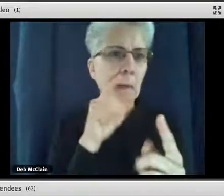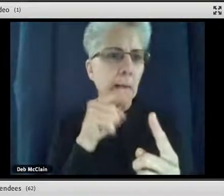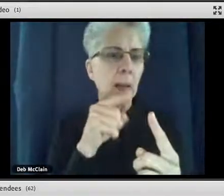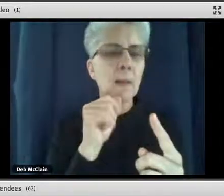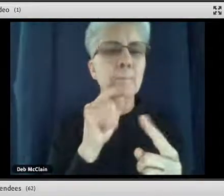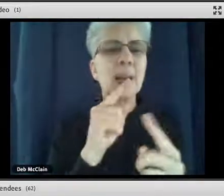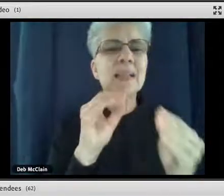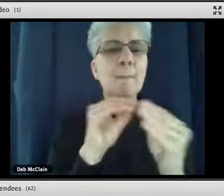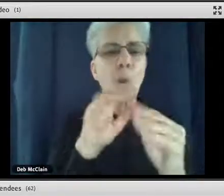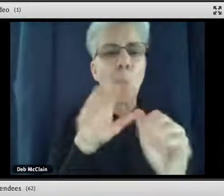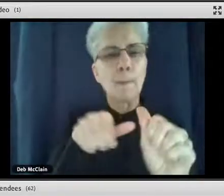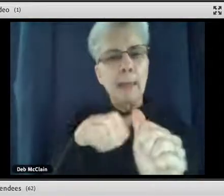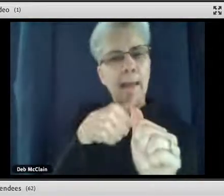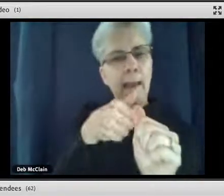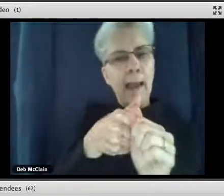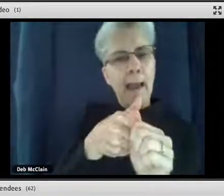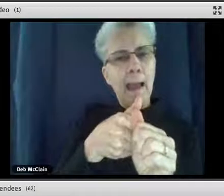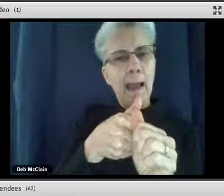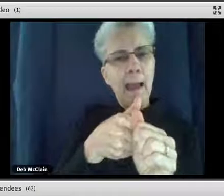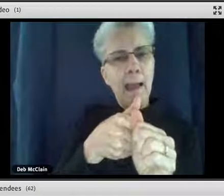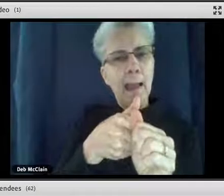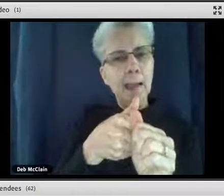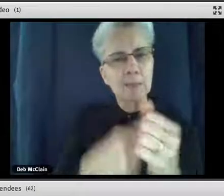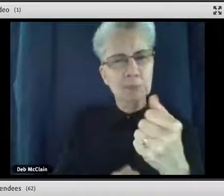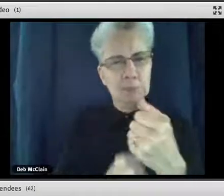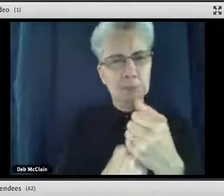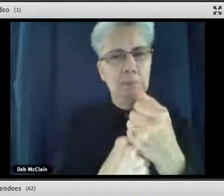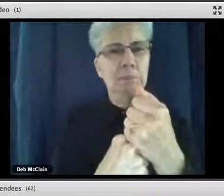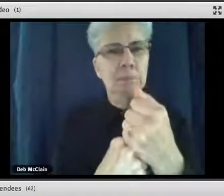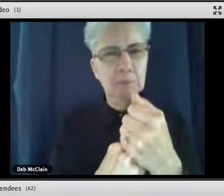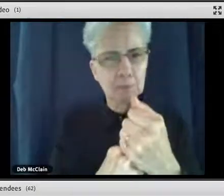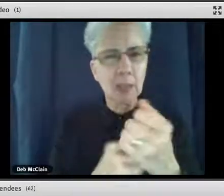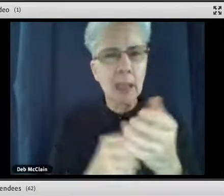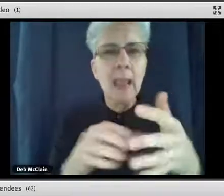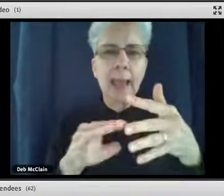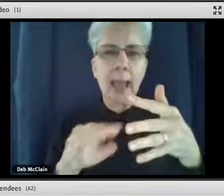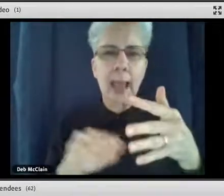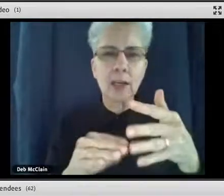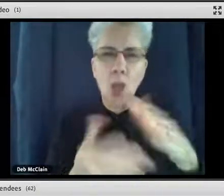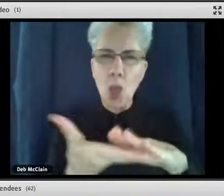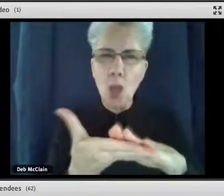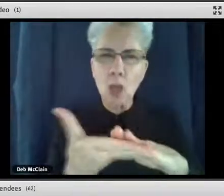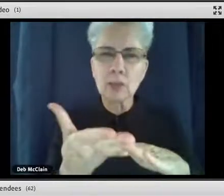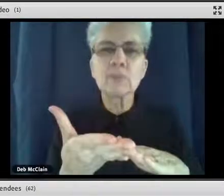It's just kind of more behind-the-scenes information that helps your catalog run more effectively.